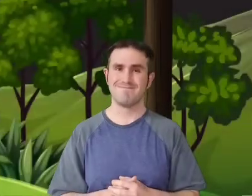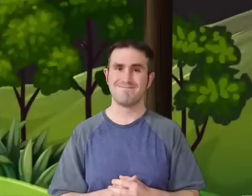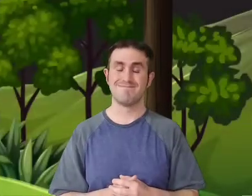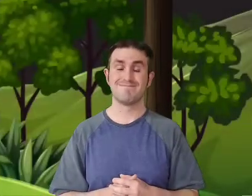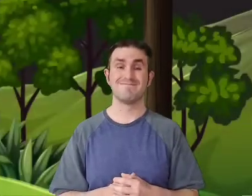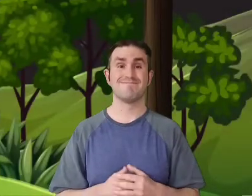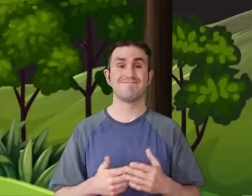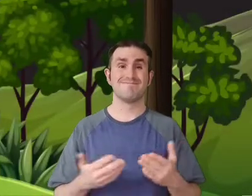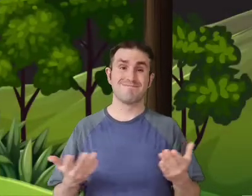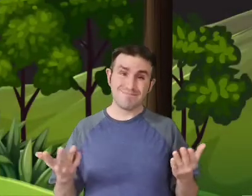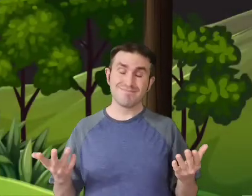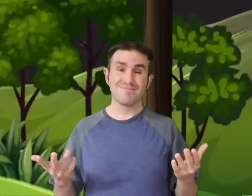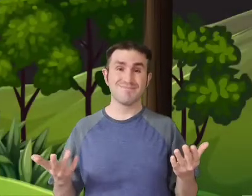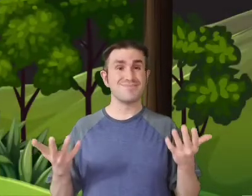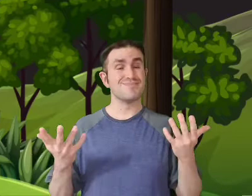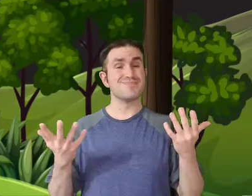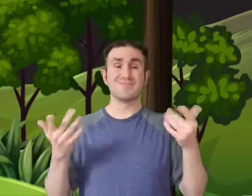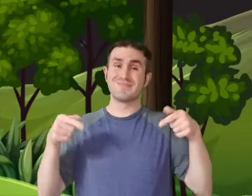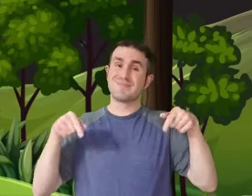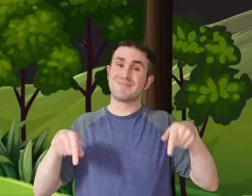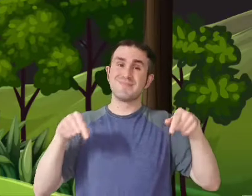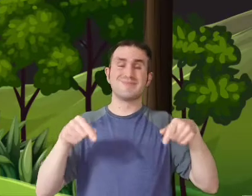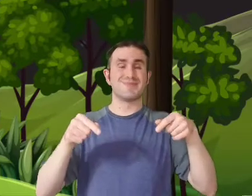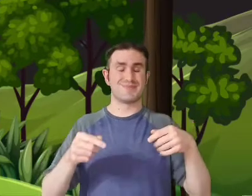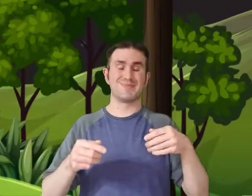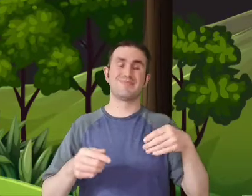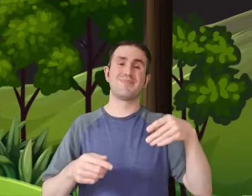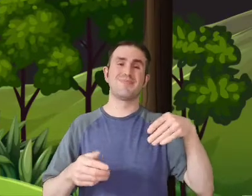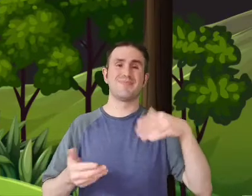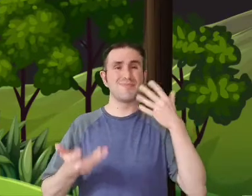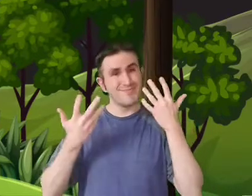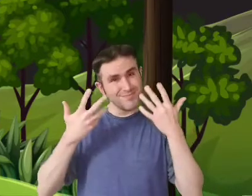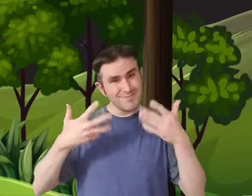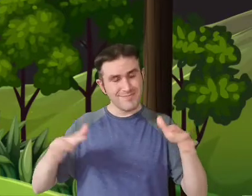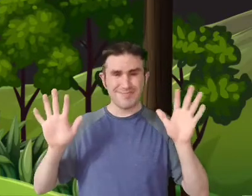So, that concludes Color Me Surprised!